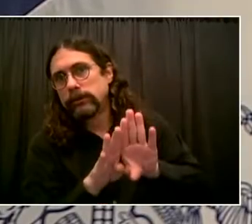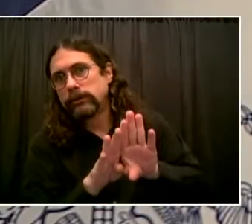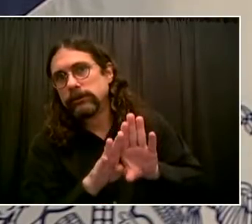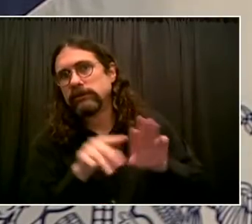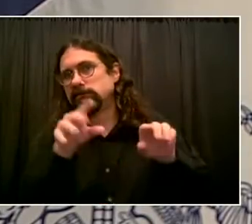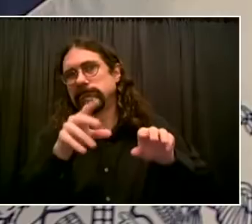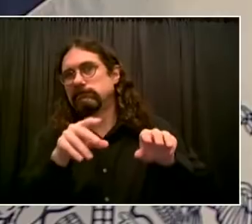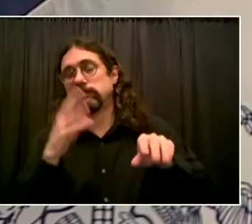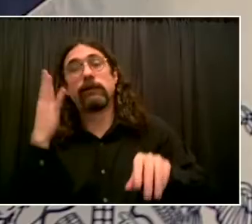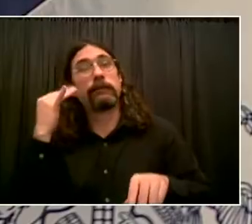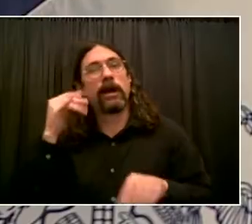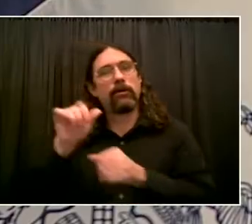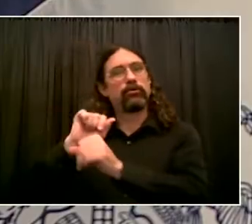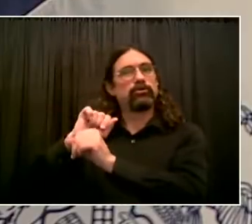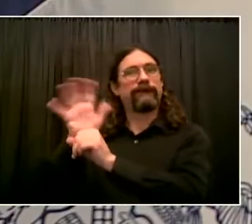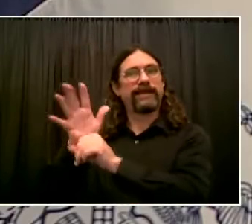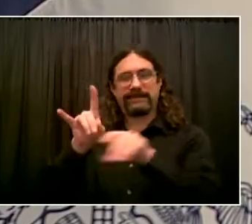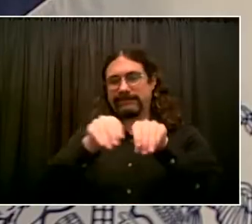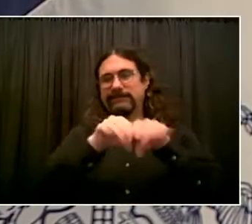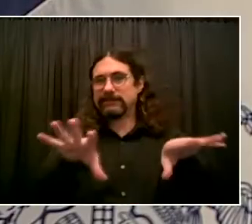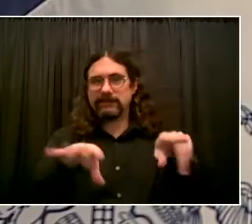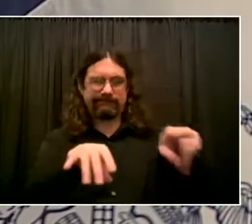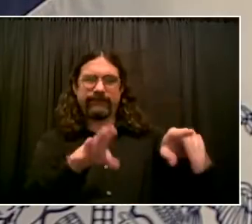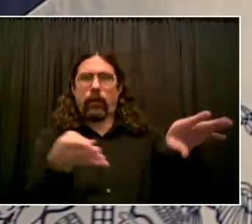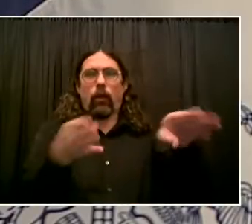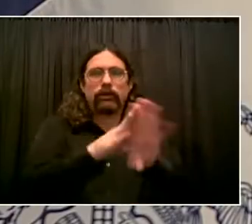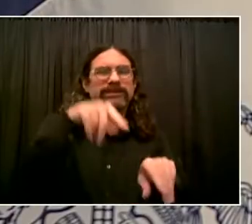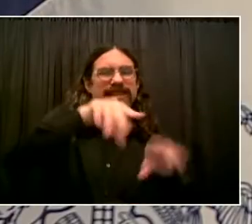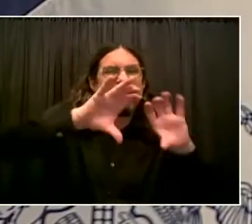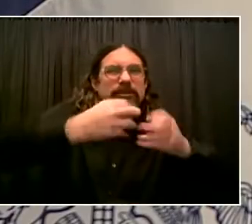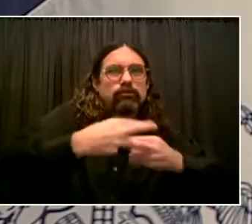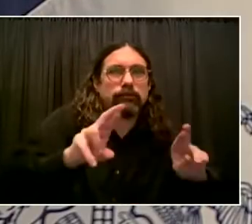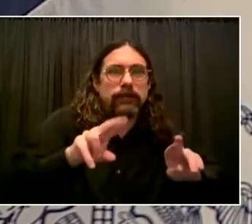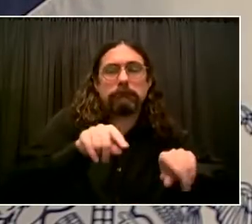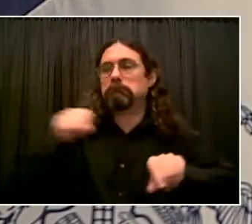PARTIALLY CLOSED BECAUSE OF ACTIVE COVID CASES. CAN YOU GIVE US A SENSE OF WHAT